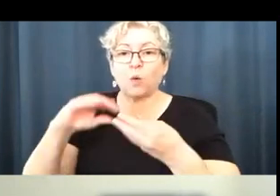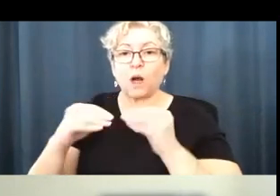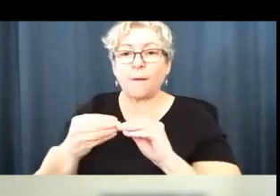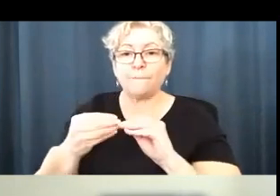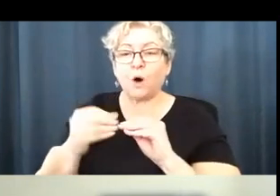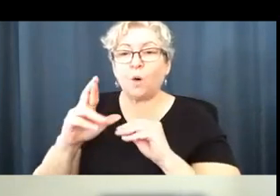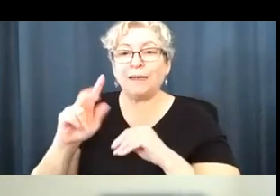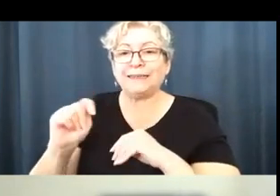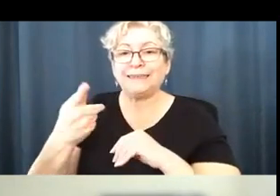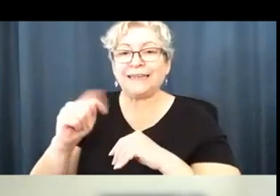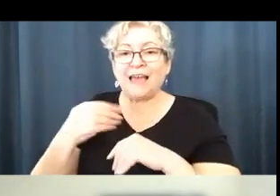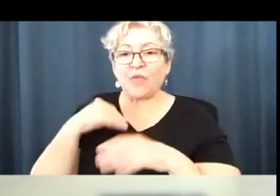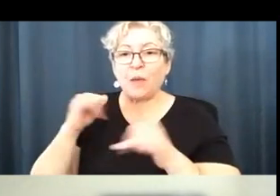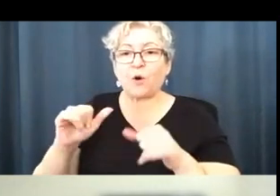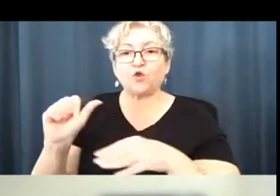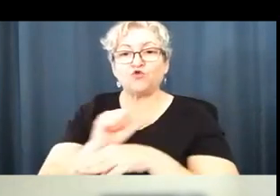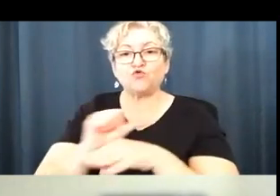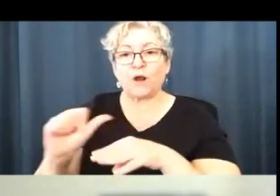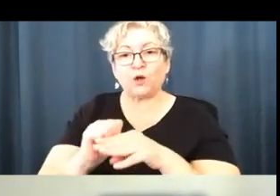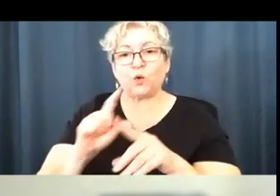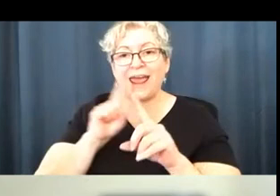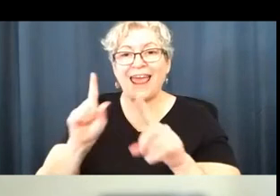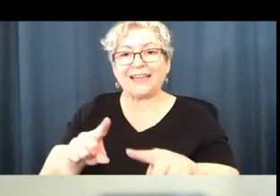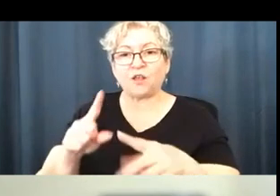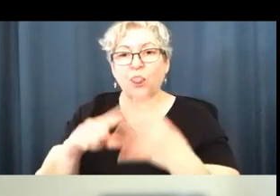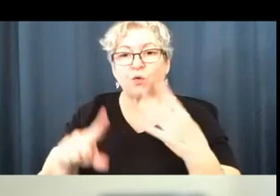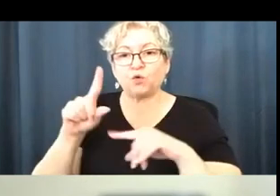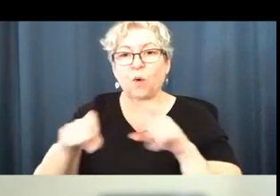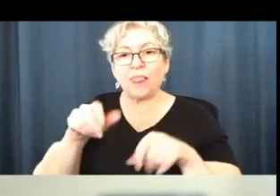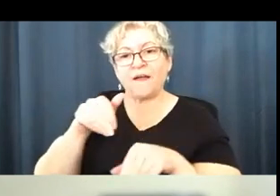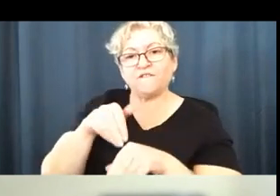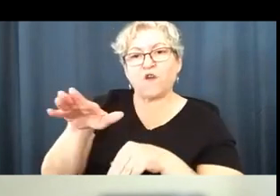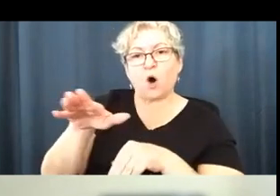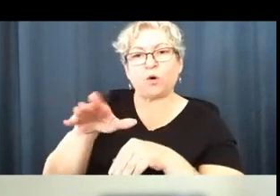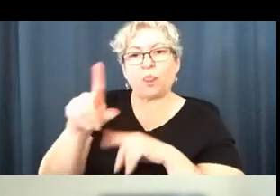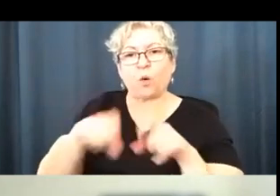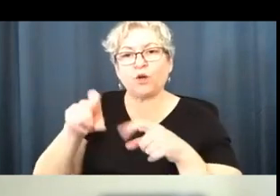to have that person trained to be able to answer those questions and forward those those questions to the proper person.